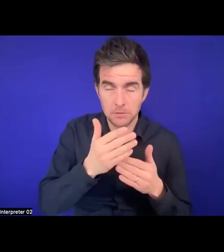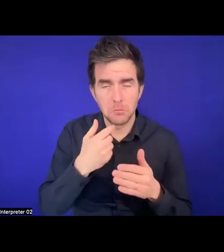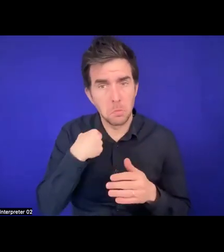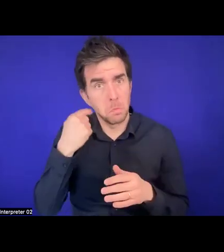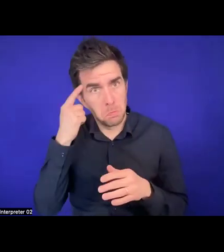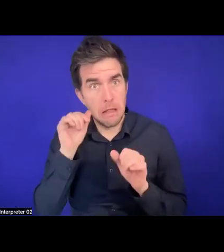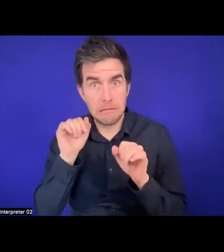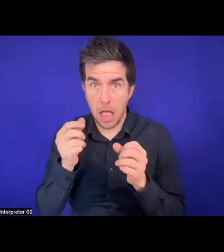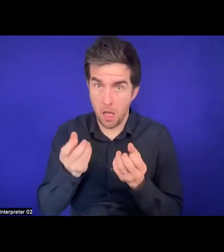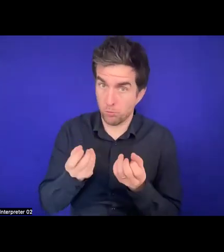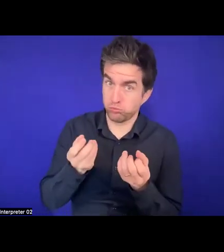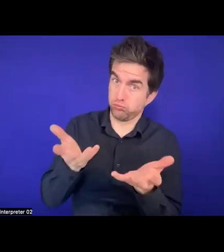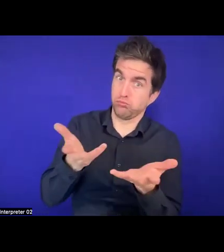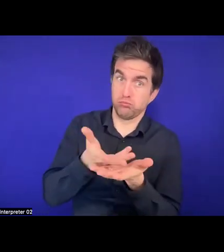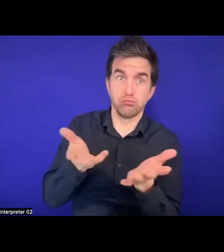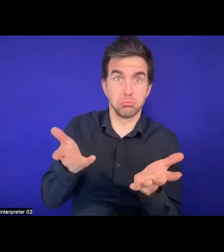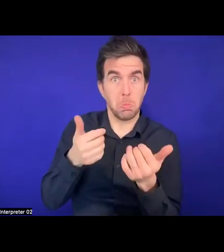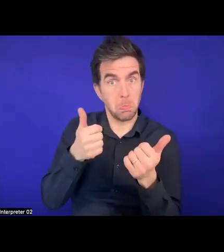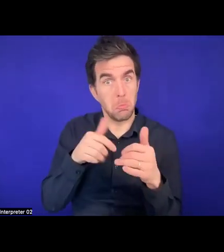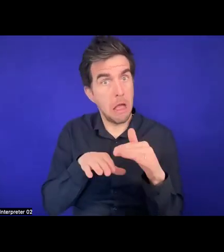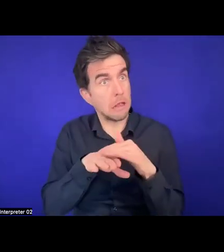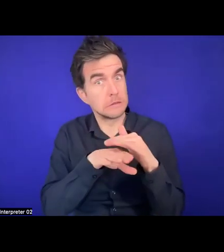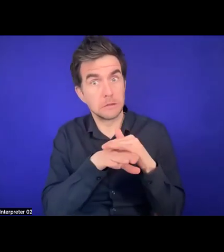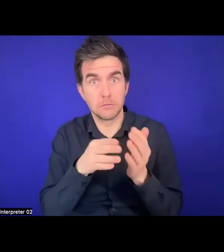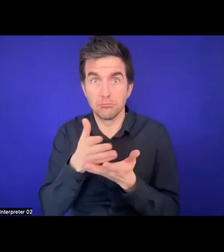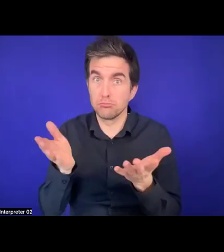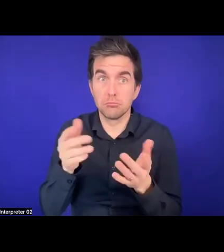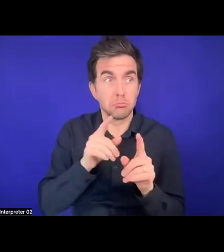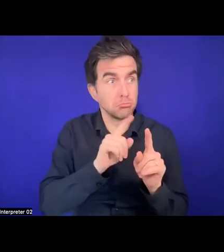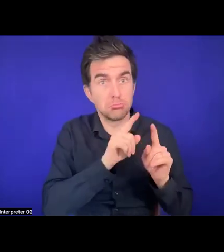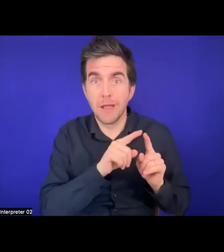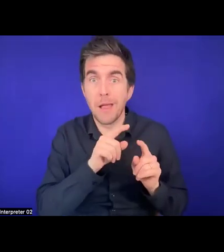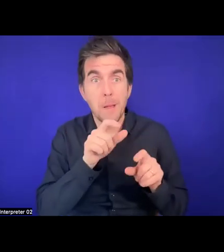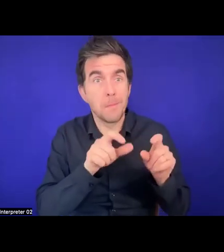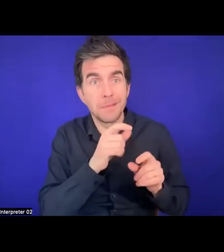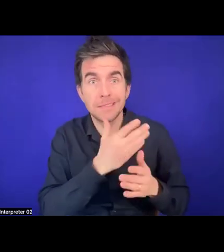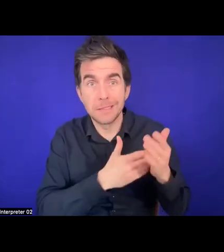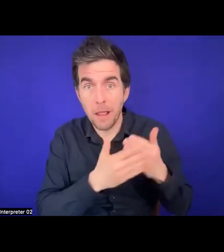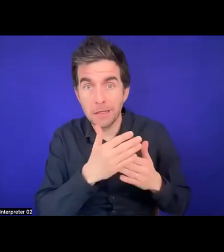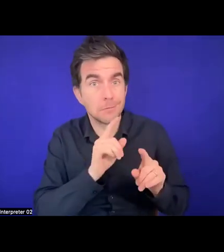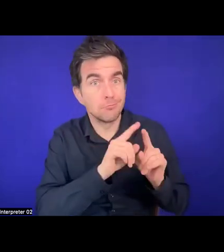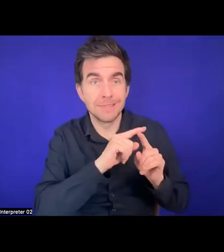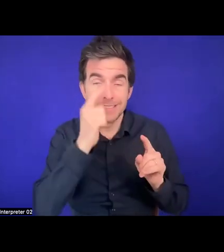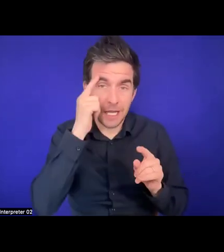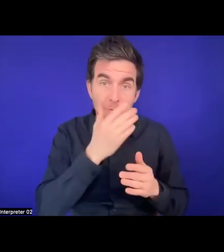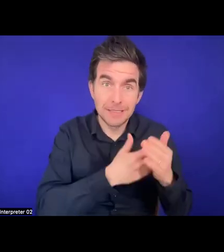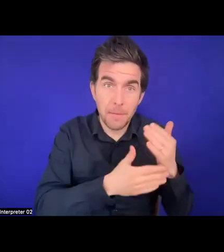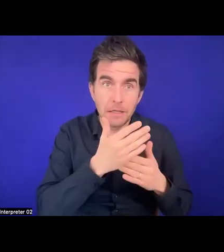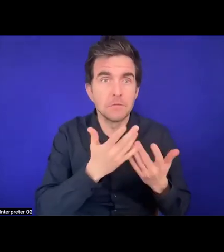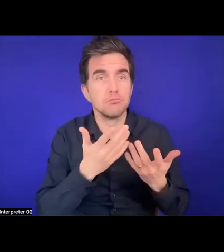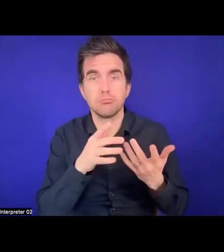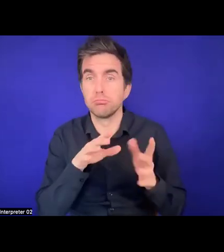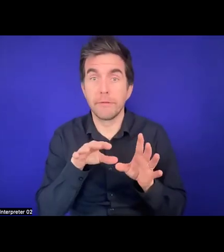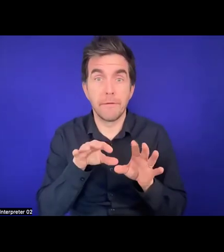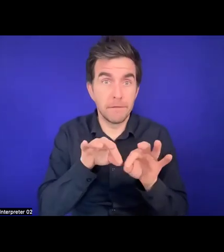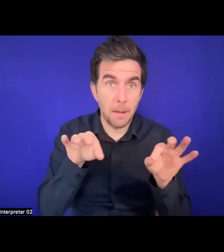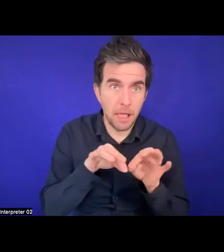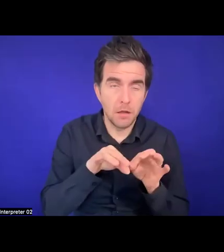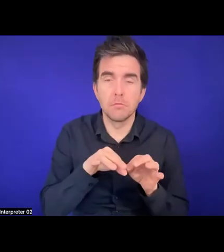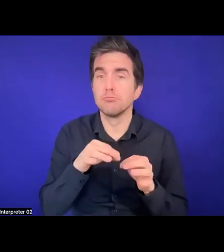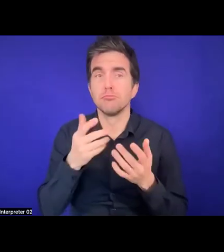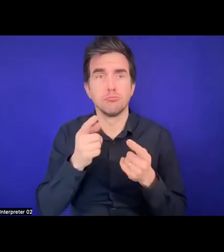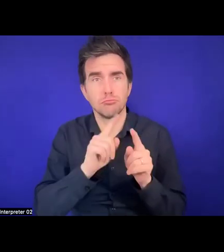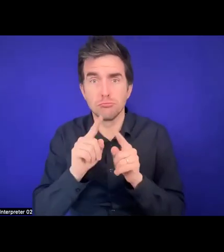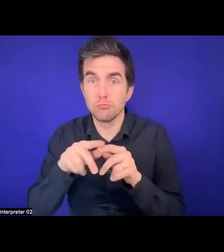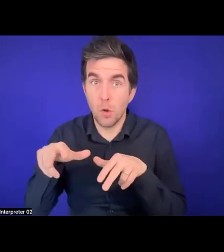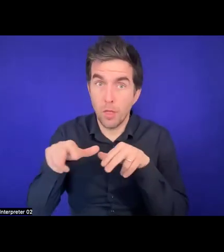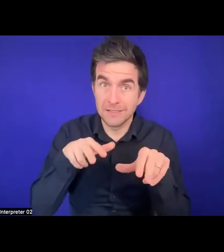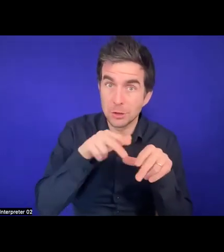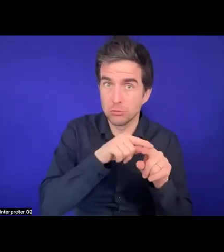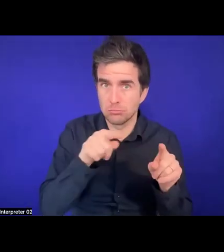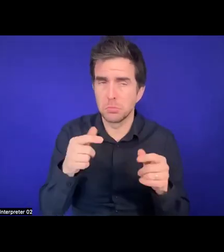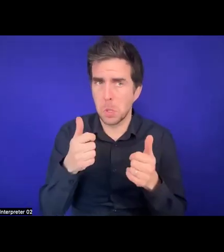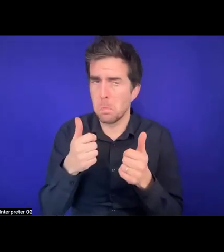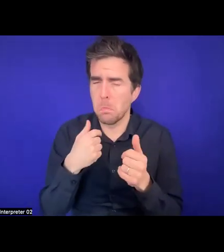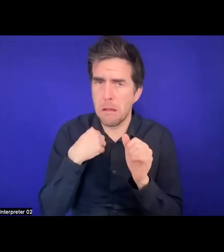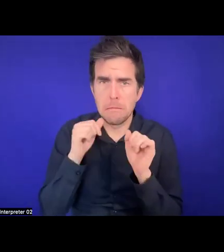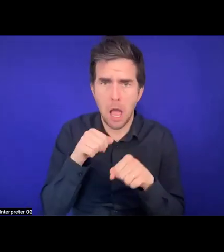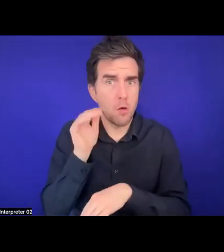range of organisations globally. So yeah. Happy to hear interest, thank you.